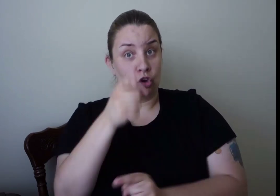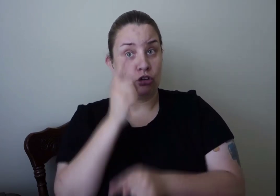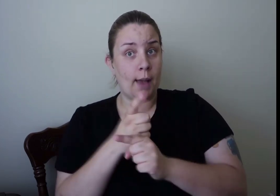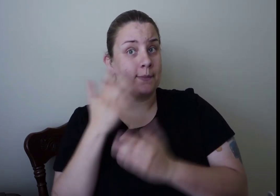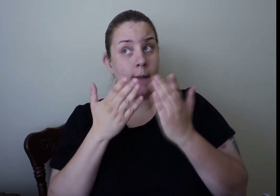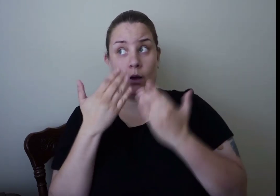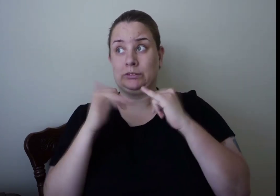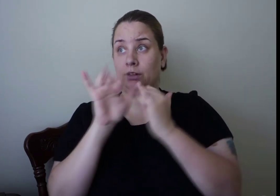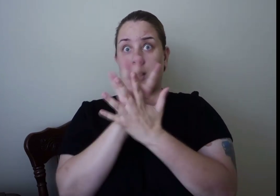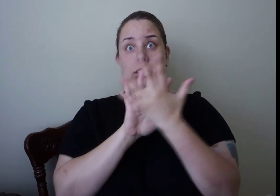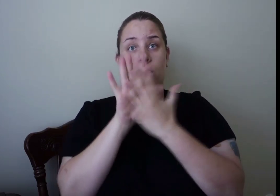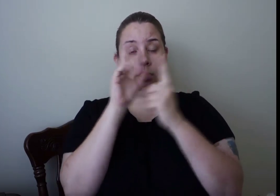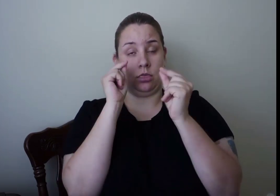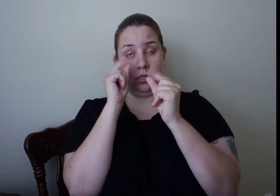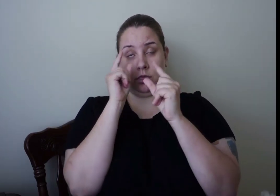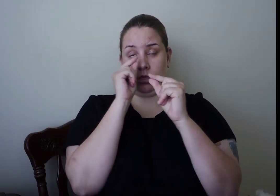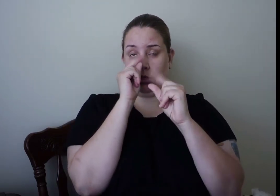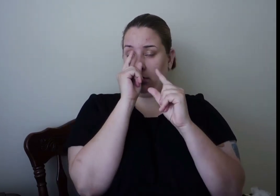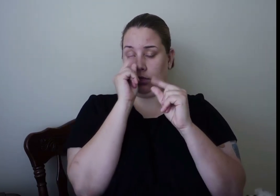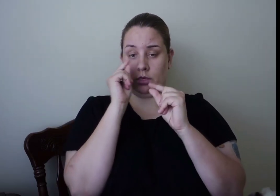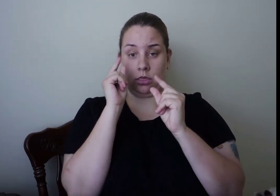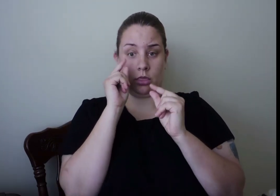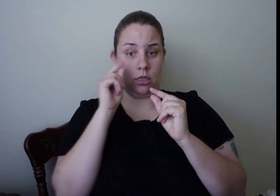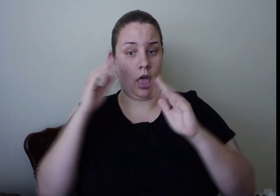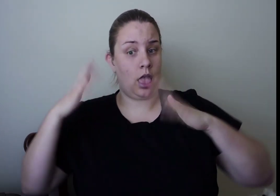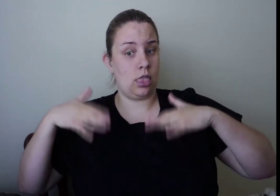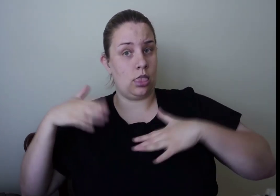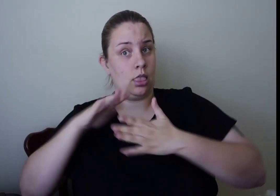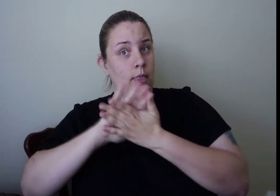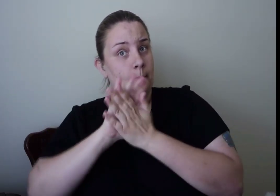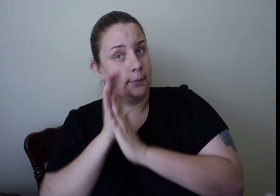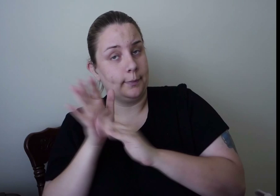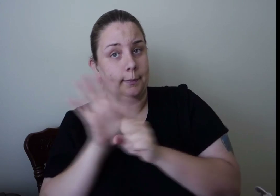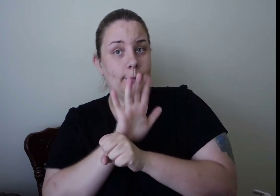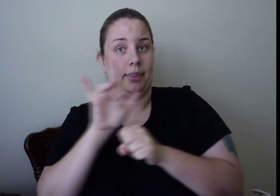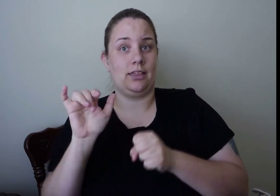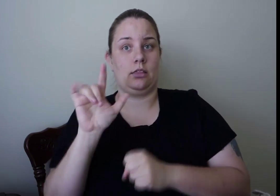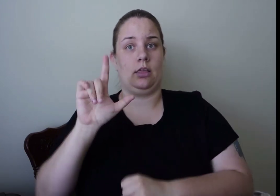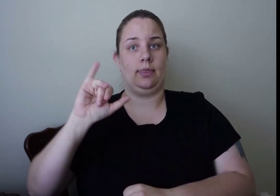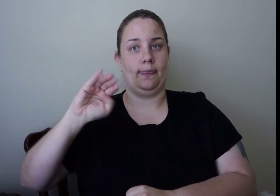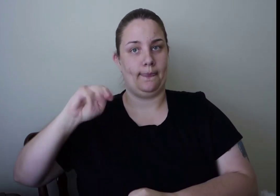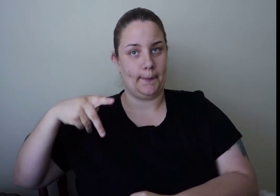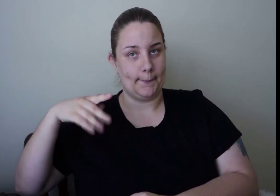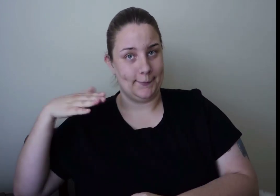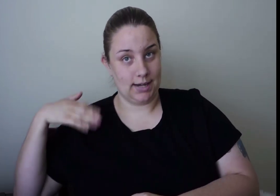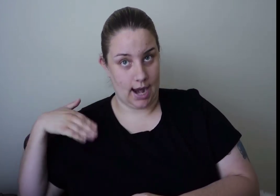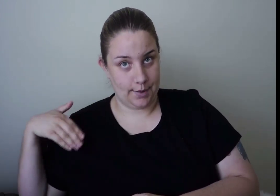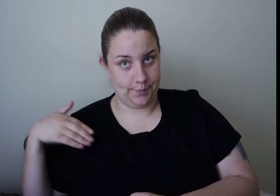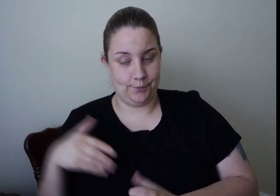And you’re right, maybe I was still fluttering my eyes and wasn’t completely limp yet.